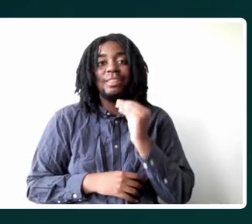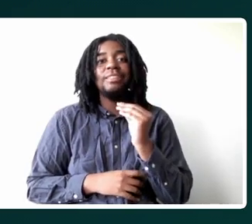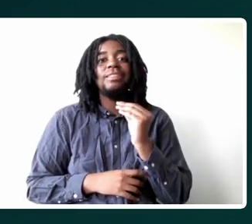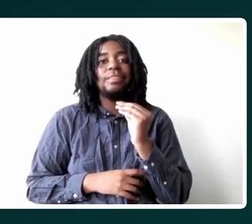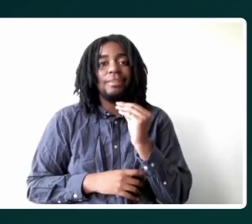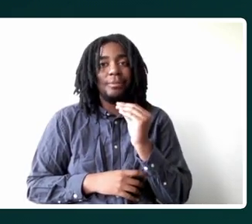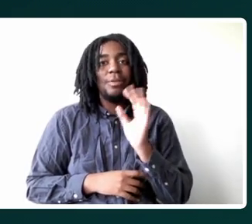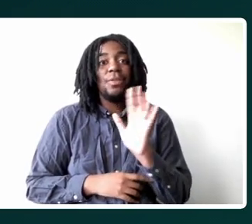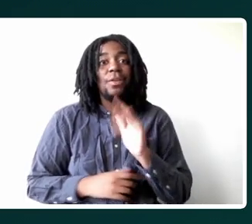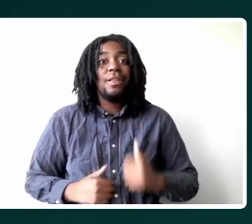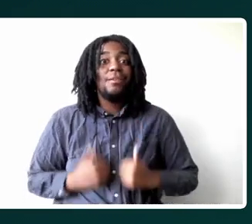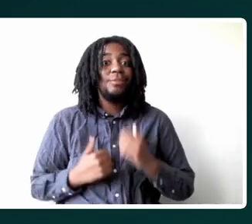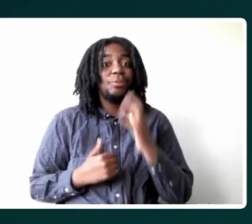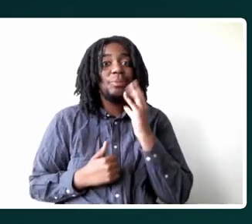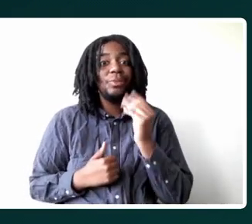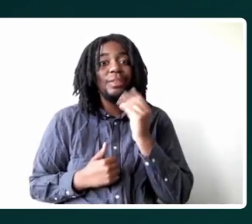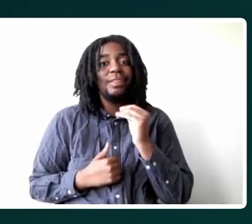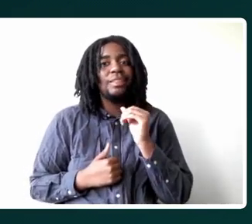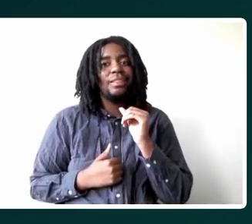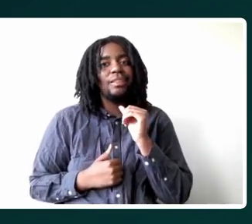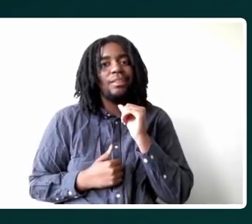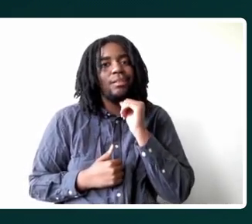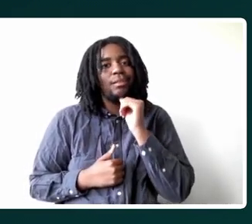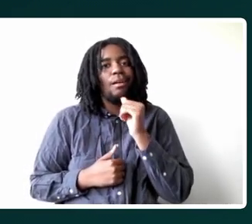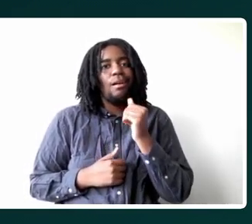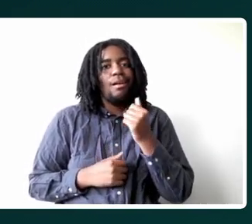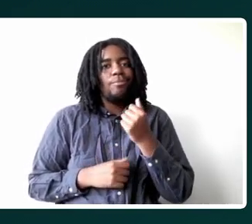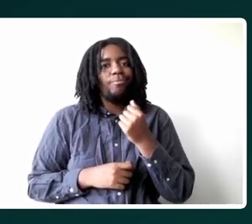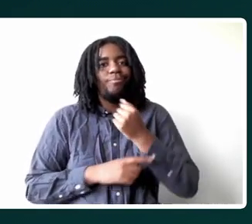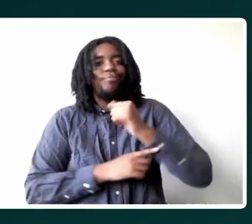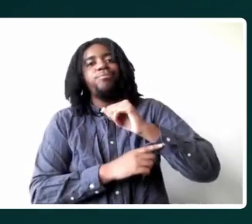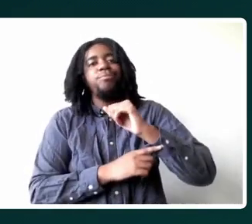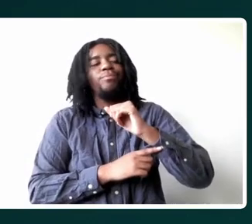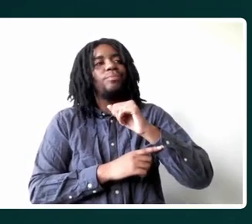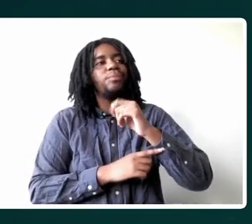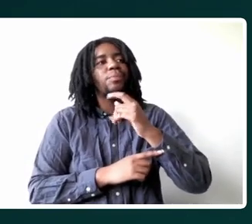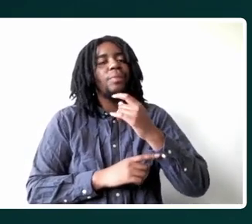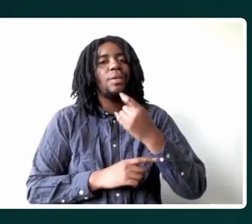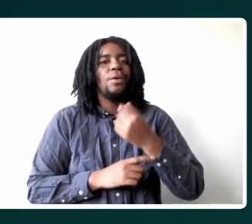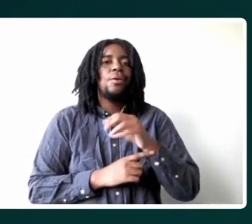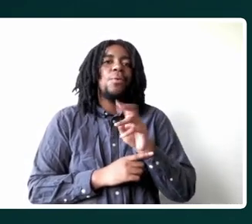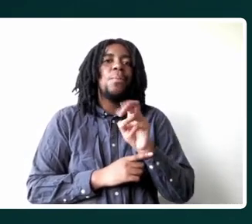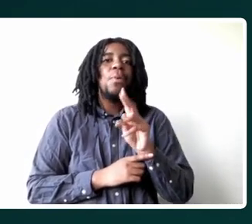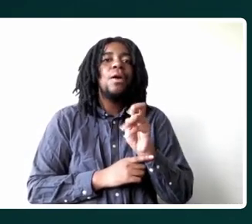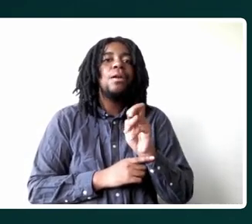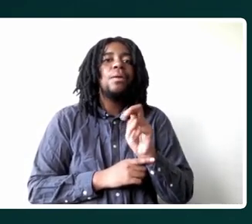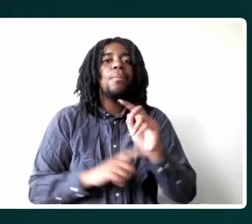experiences are not a hindrance in the galleries, but an asset. Because they shed light on ways of